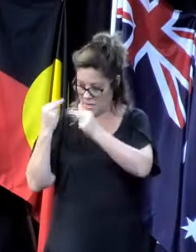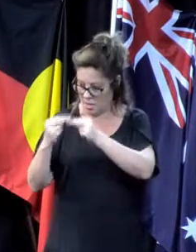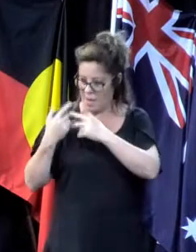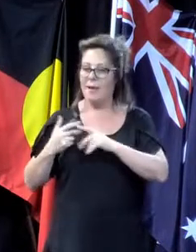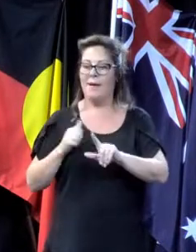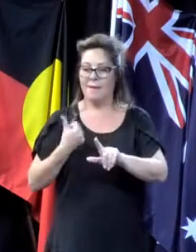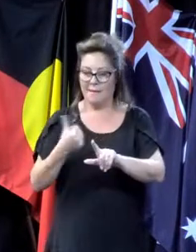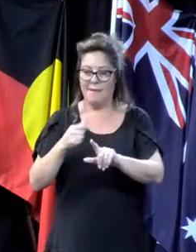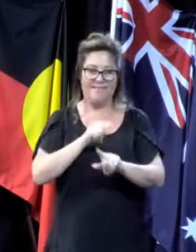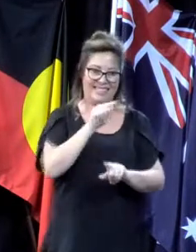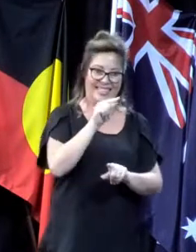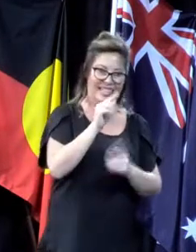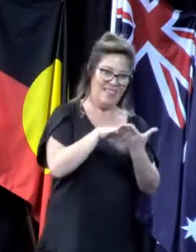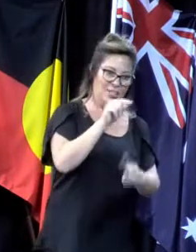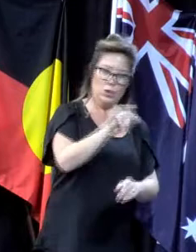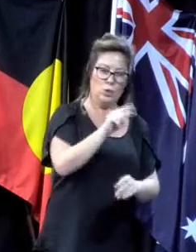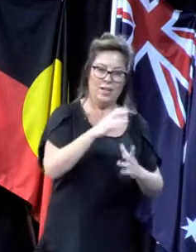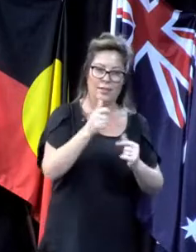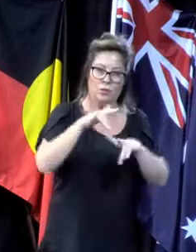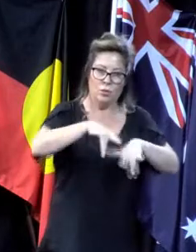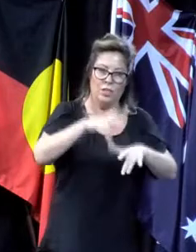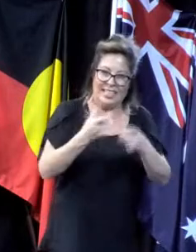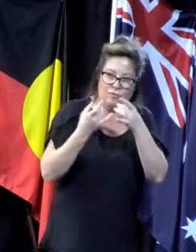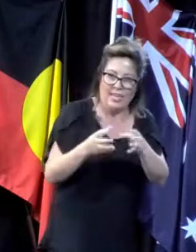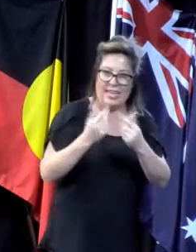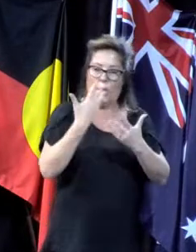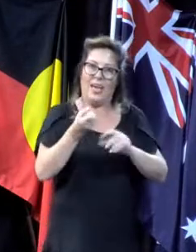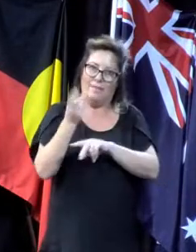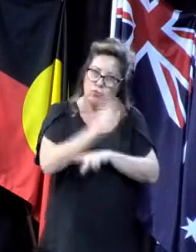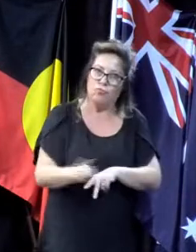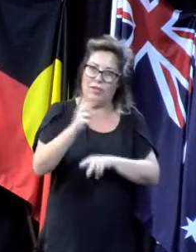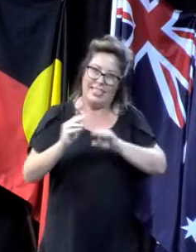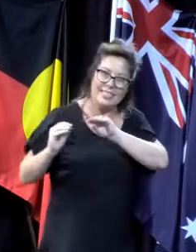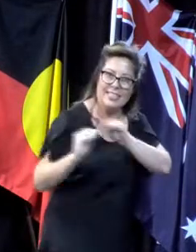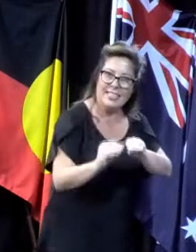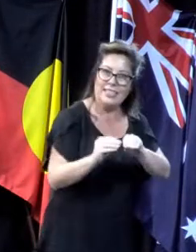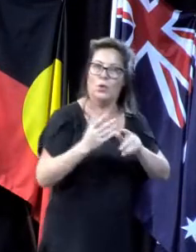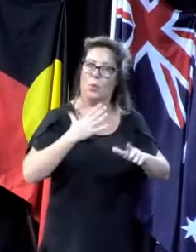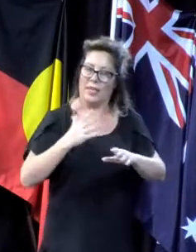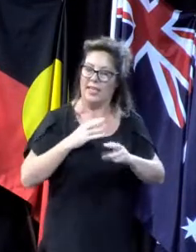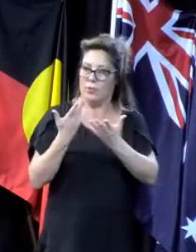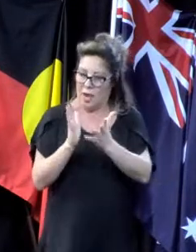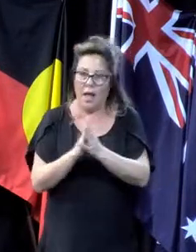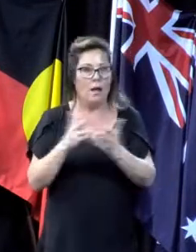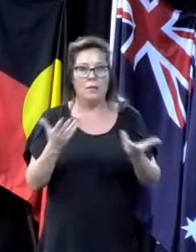and that you need to be able to go back and reteach and have focus and intensive groups and that happens...